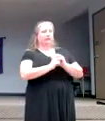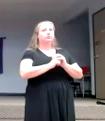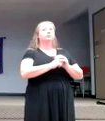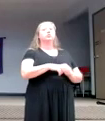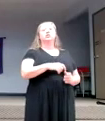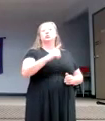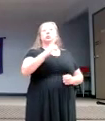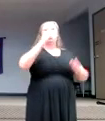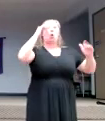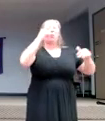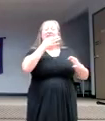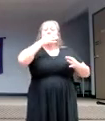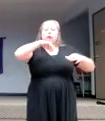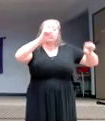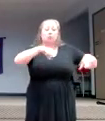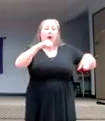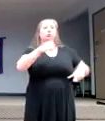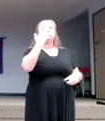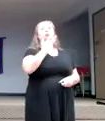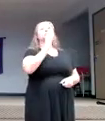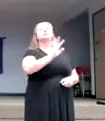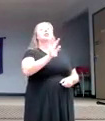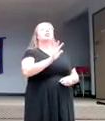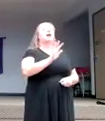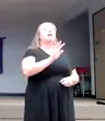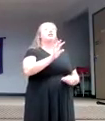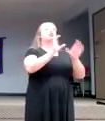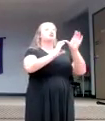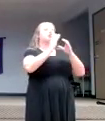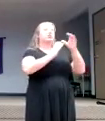soon as possible. What that's looking like is advertising for construction early next year.